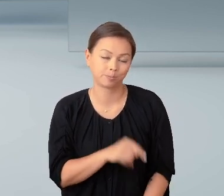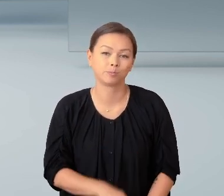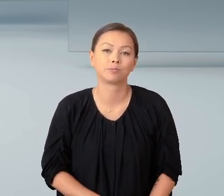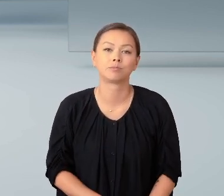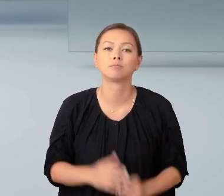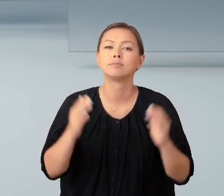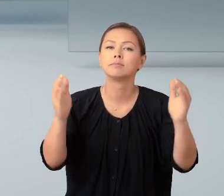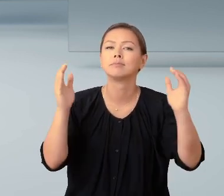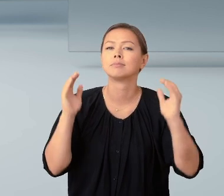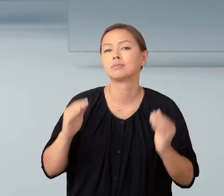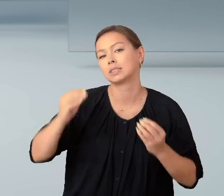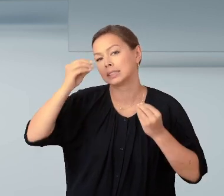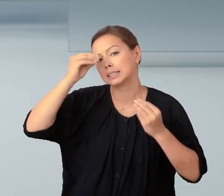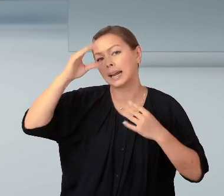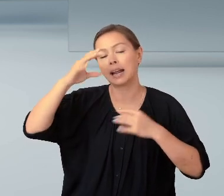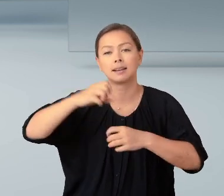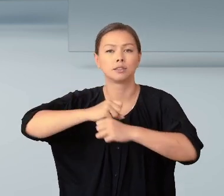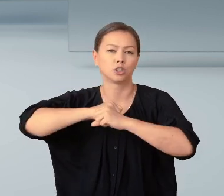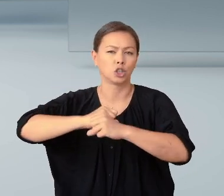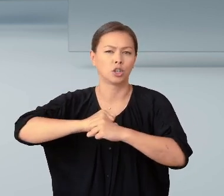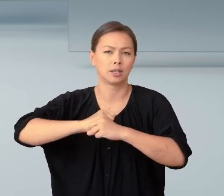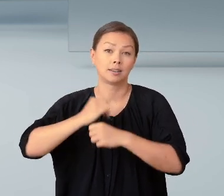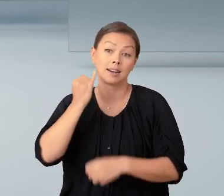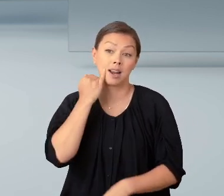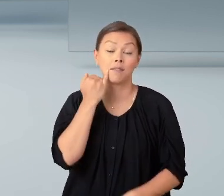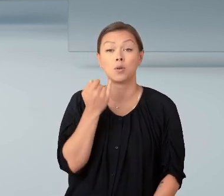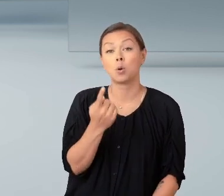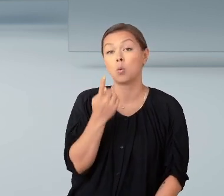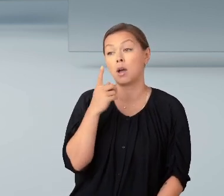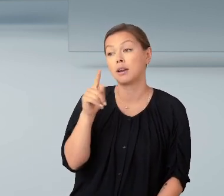Data belonging to a single tenant is stored in an isolated database